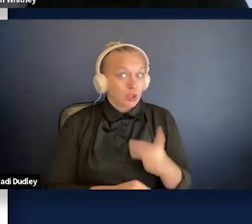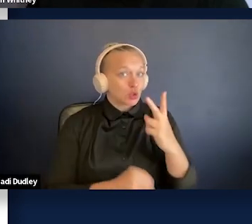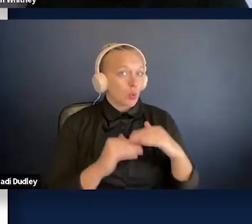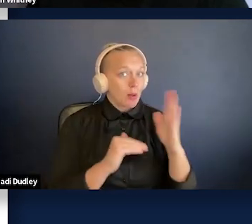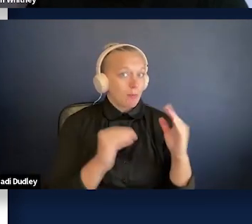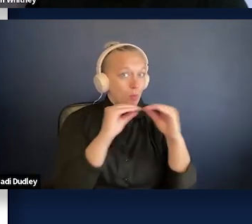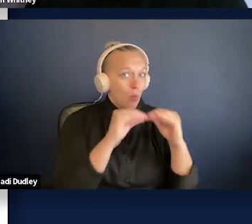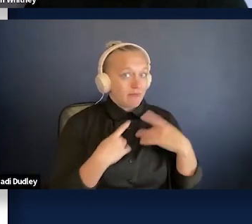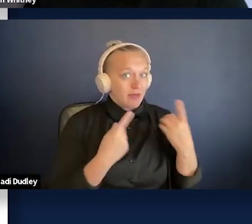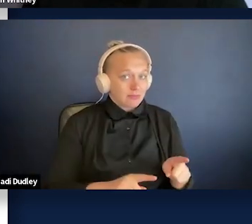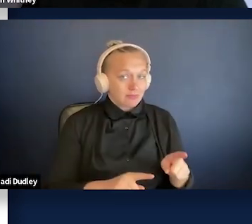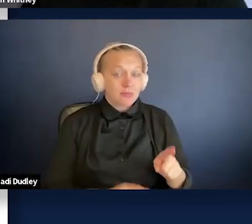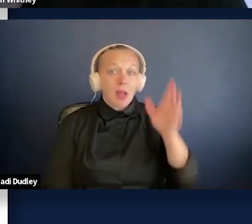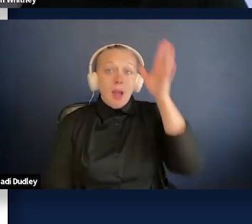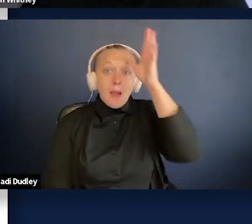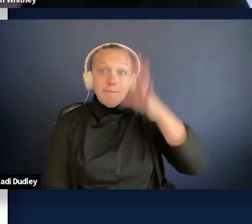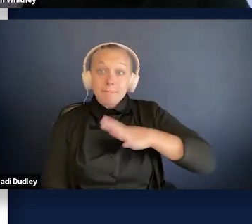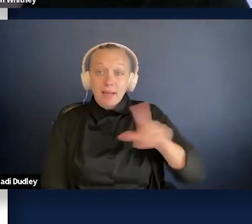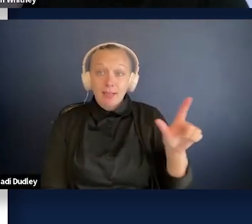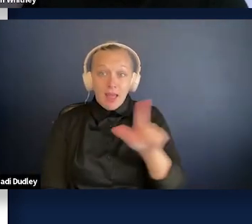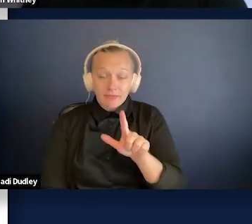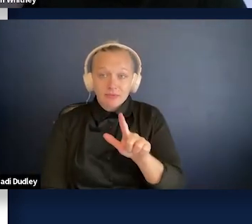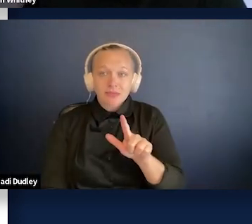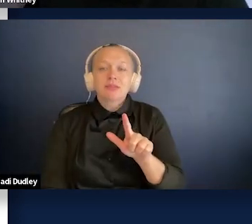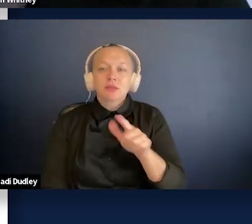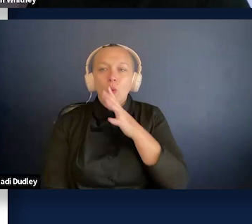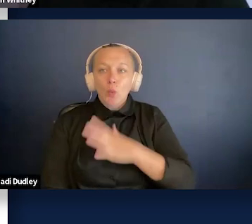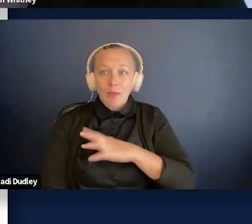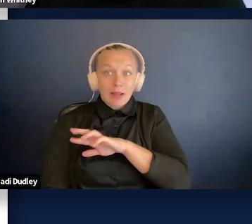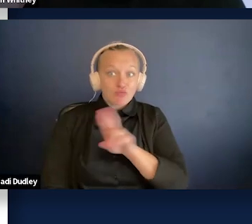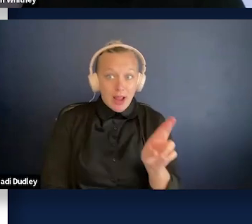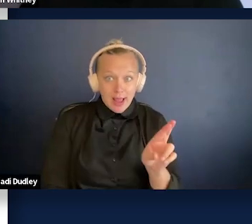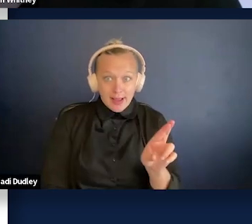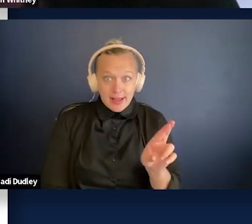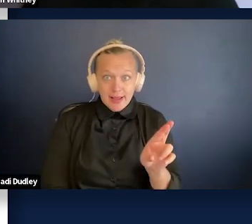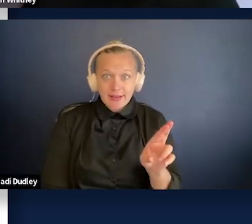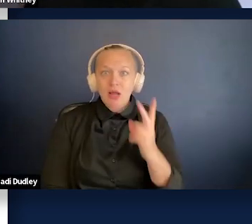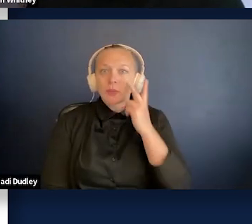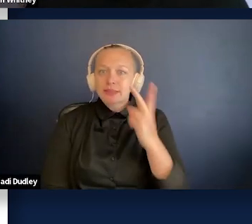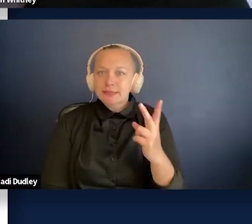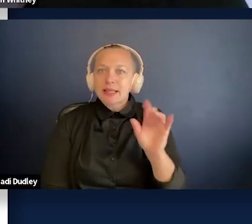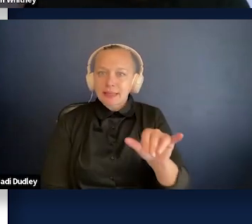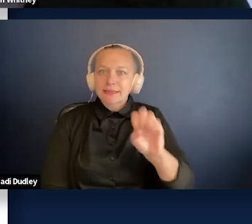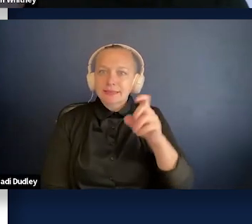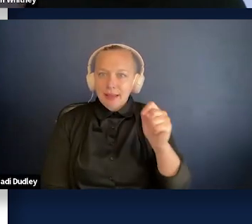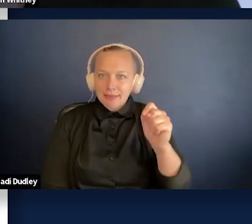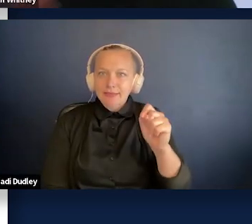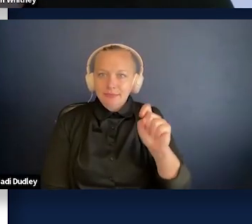Women are on the right. And within these sex strata, CP's on the left, non-CPs on the right, and we can already visually see that.